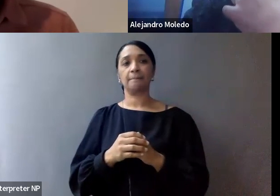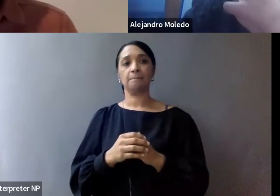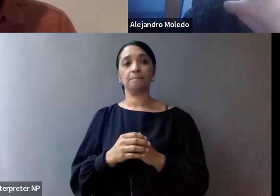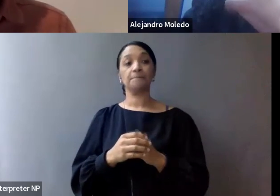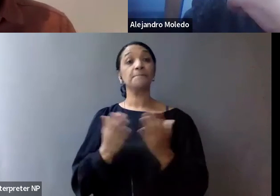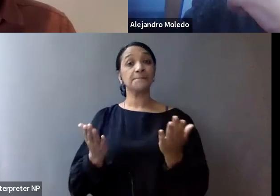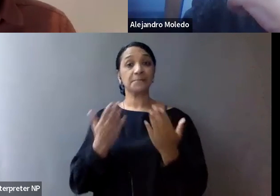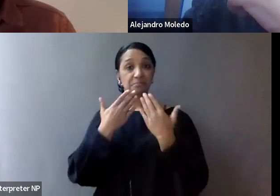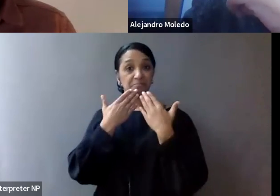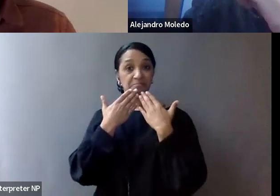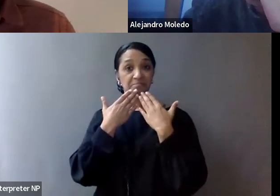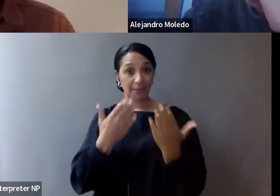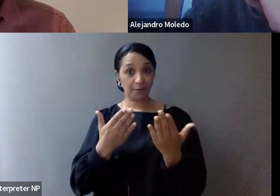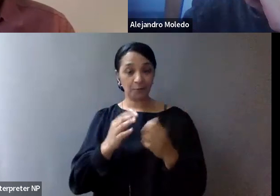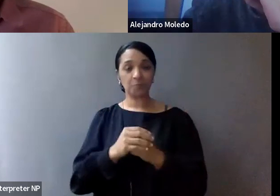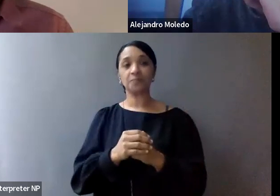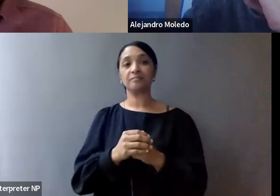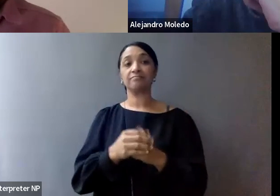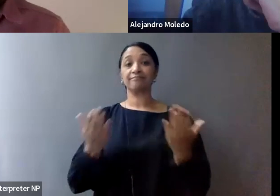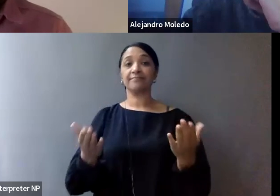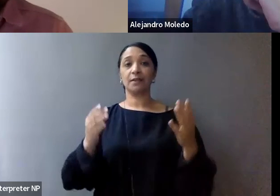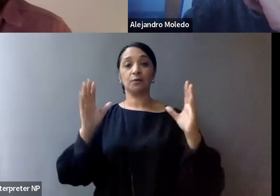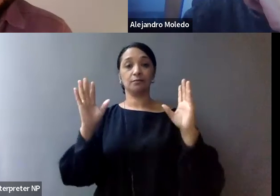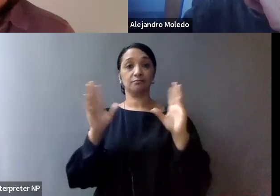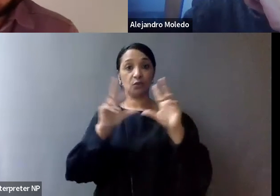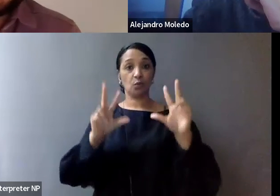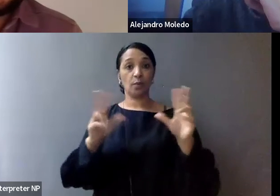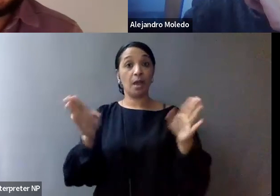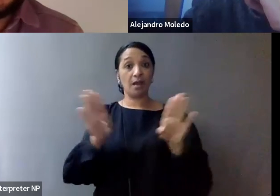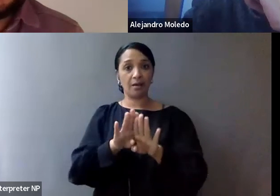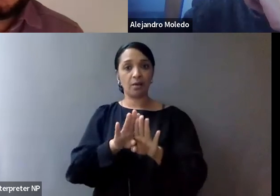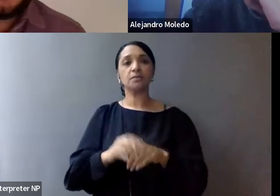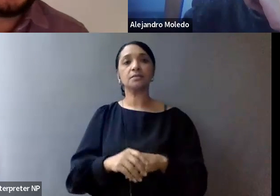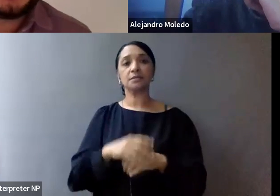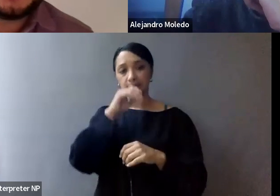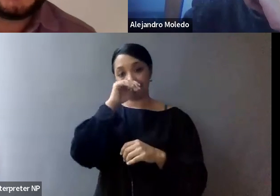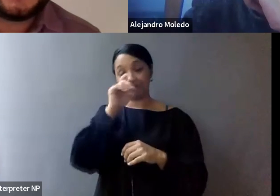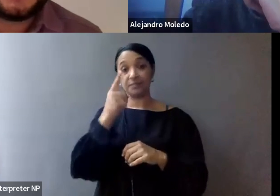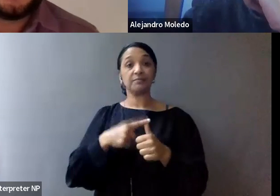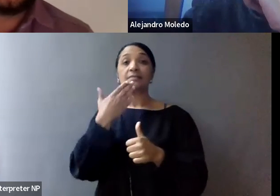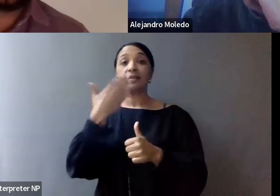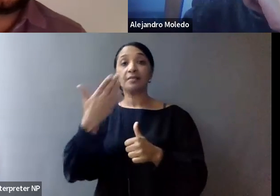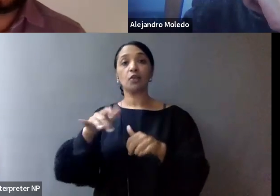Thank you very much. We are closing the meeting. But before we close, I want to thank our captioners